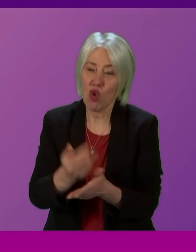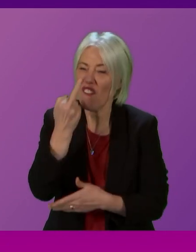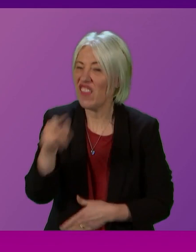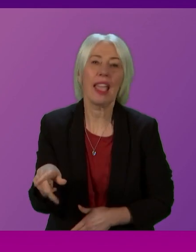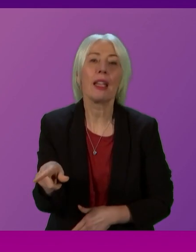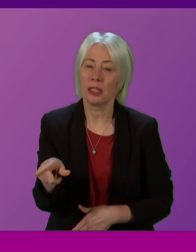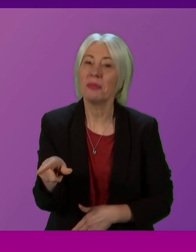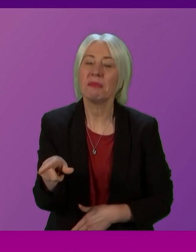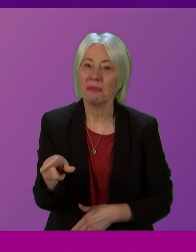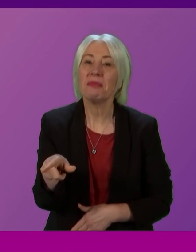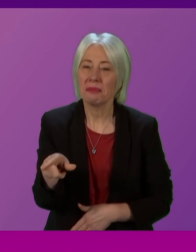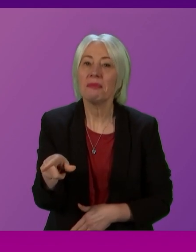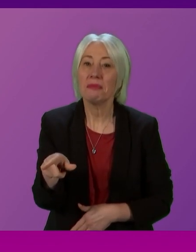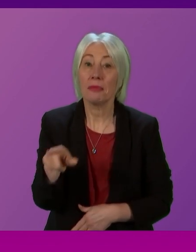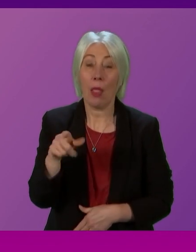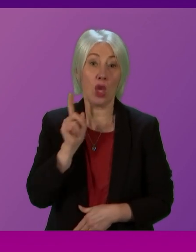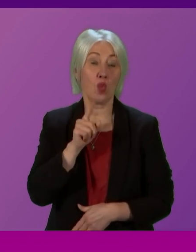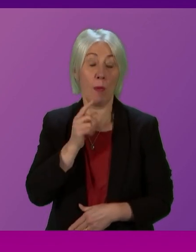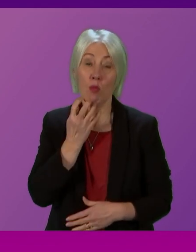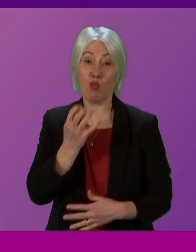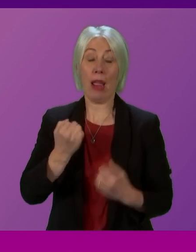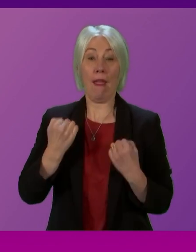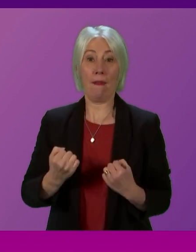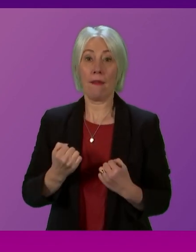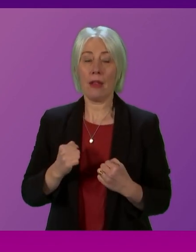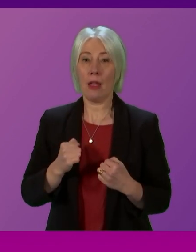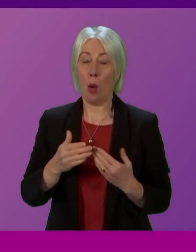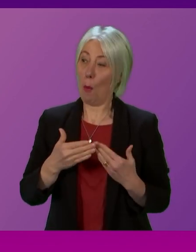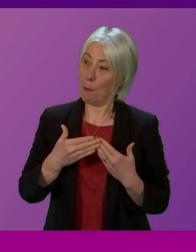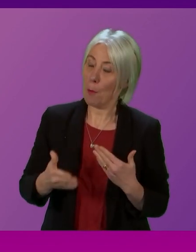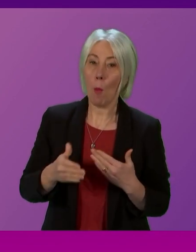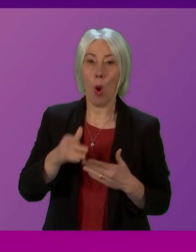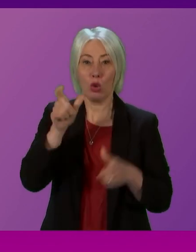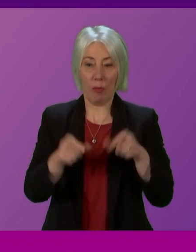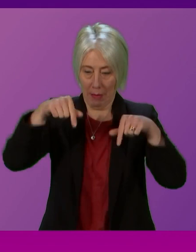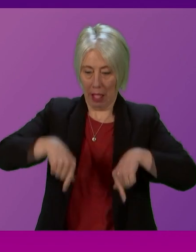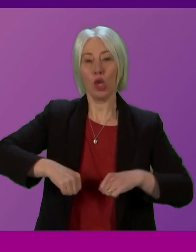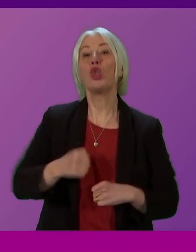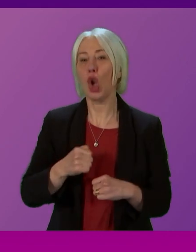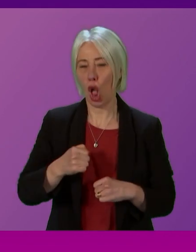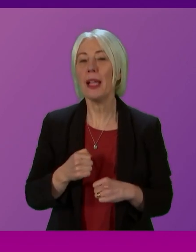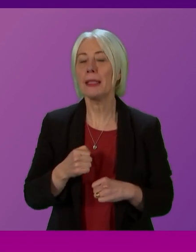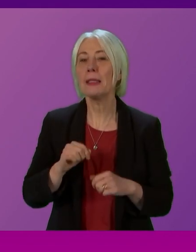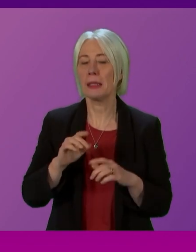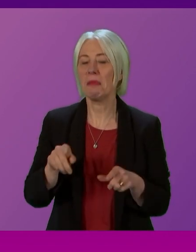it.” This brave woman summed up the feeling of the majority of people in Scotland when she said: